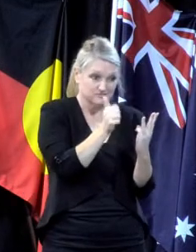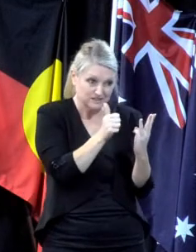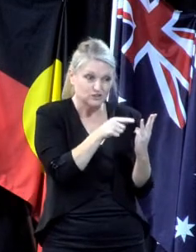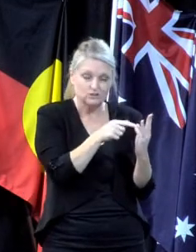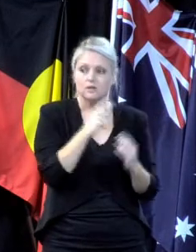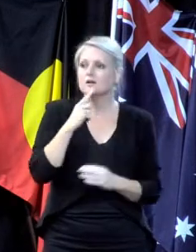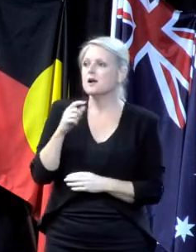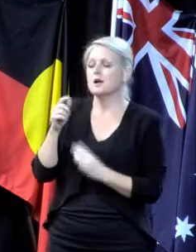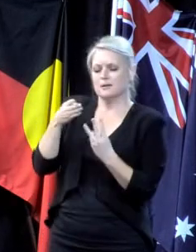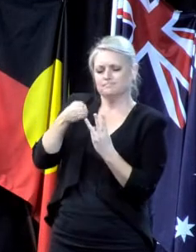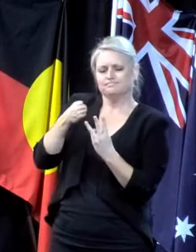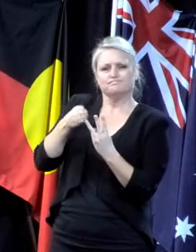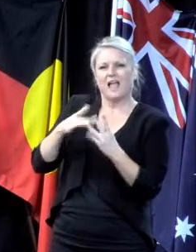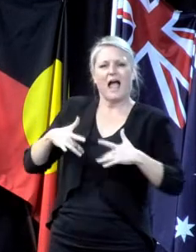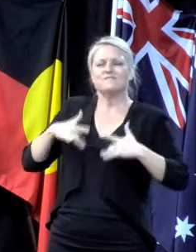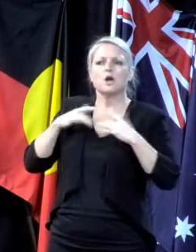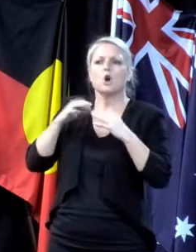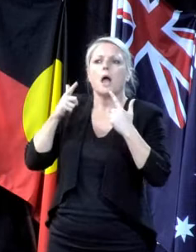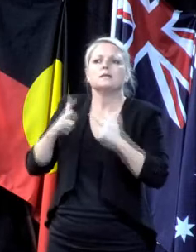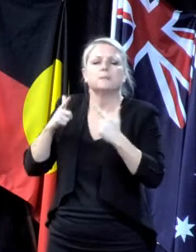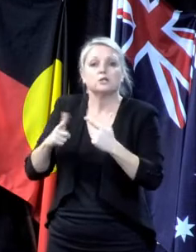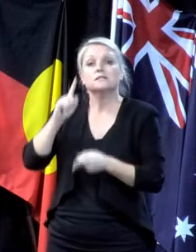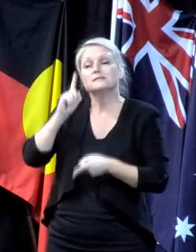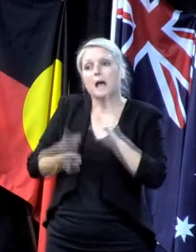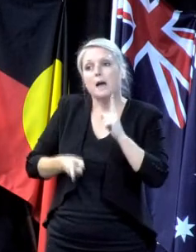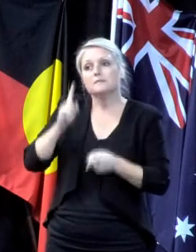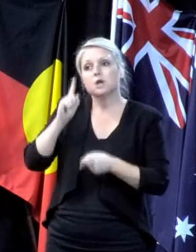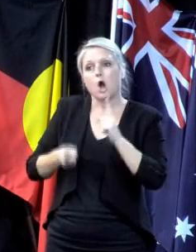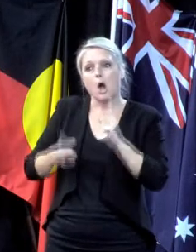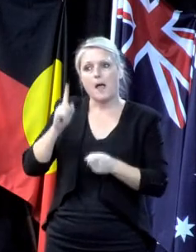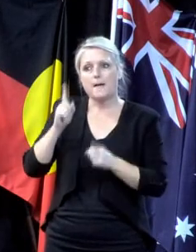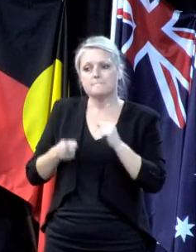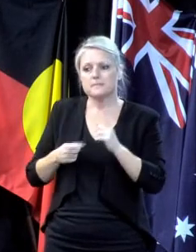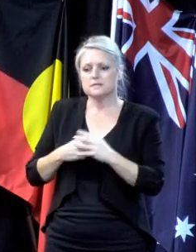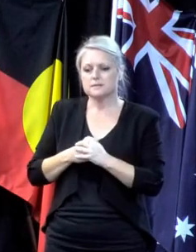I would say that there’s still sometimes – the – the concern is still the same.